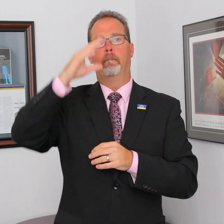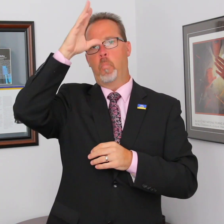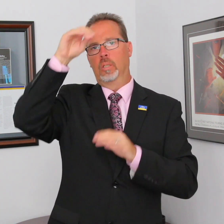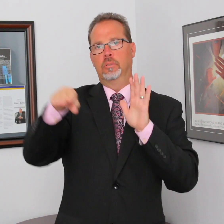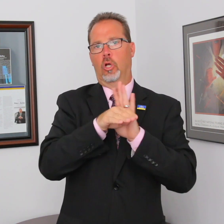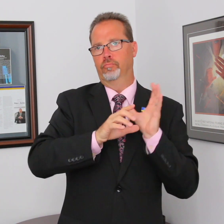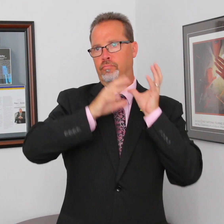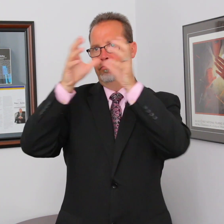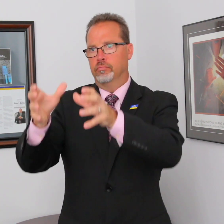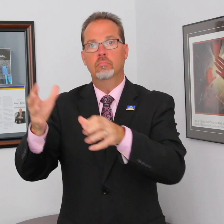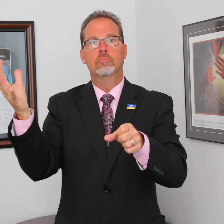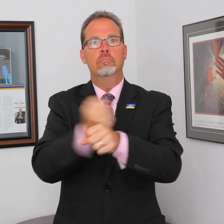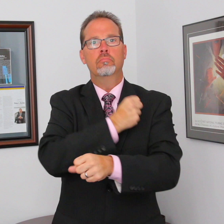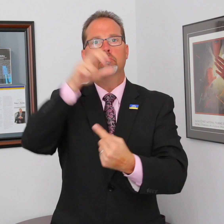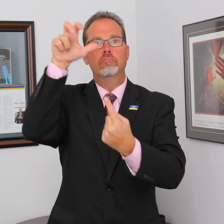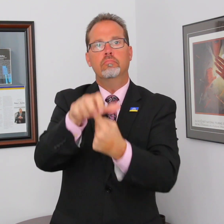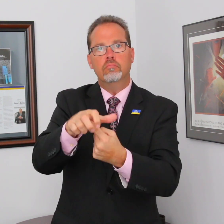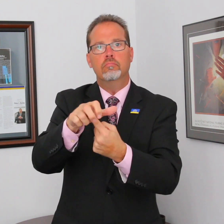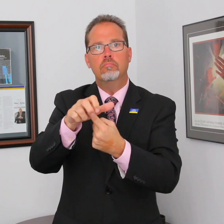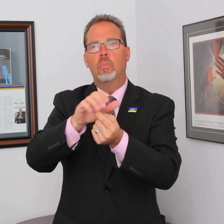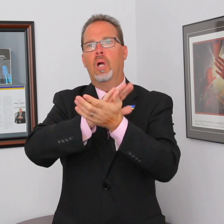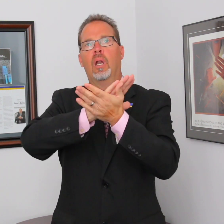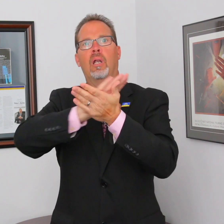wrapped up for the season and our boys soccer team won the Division II